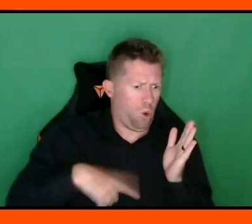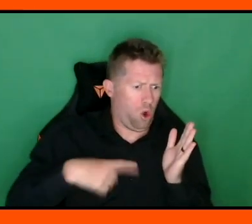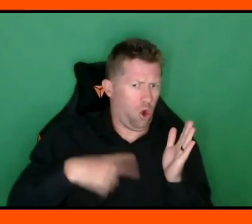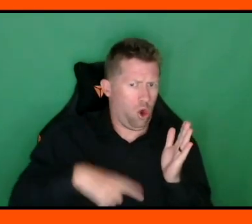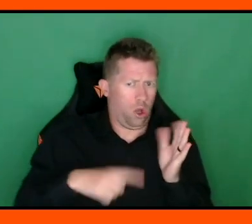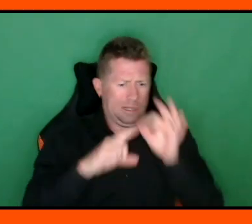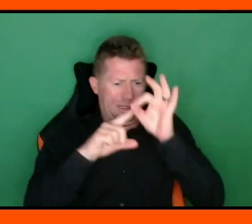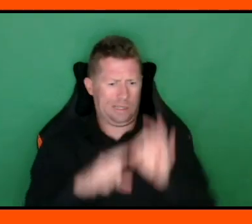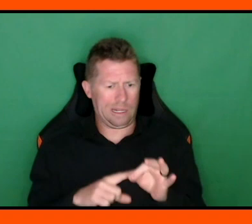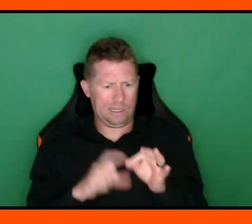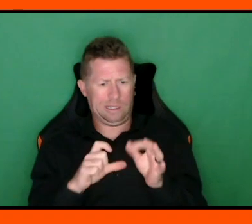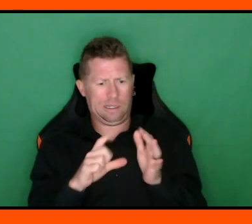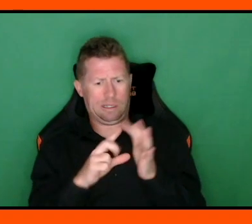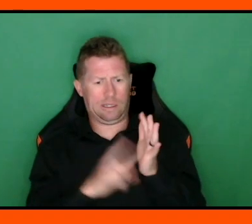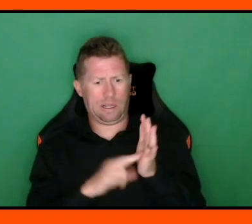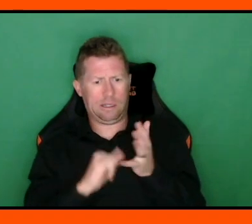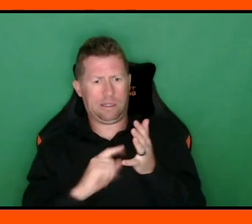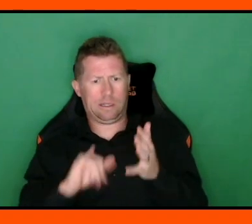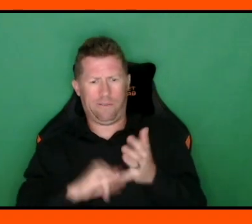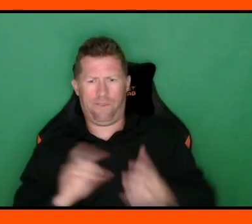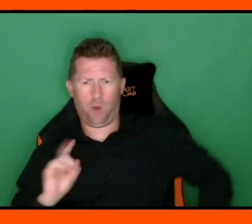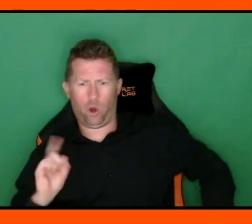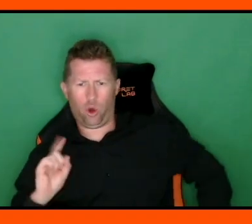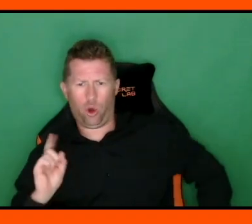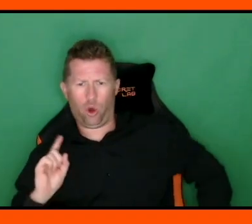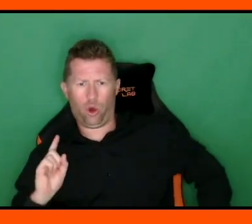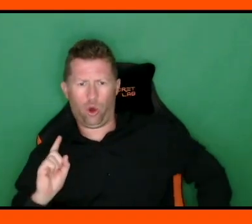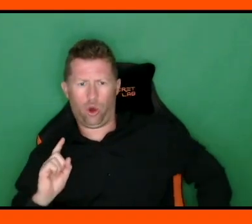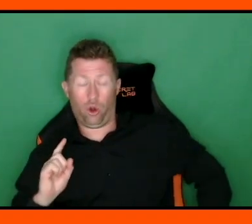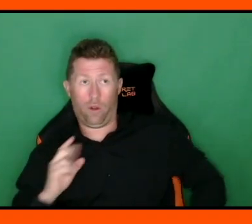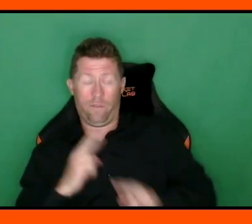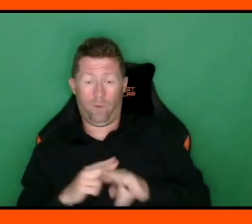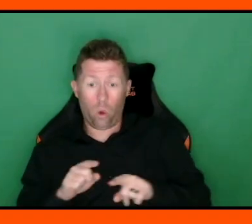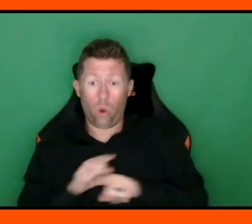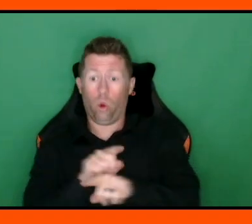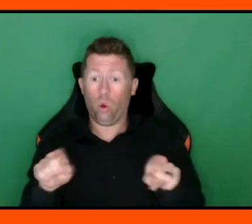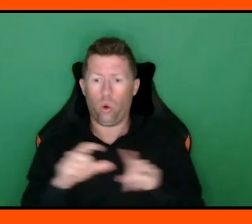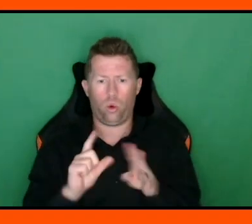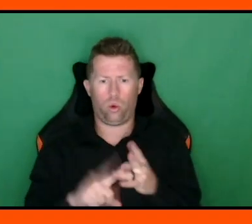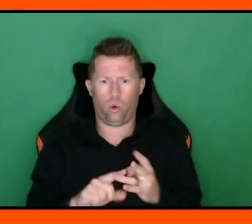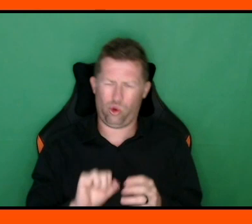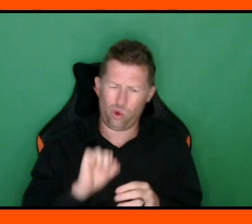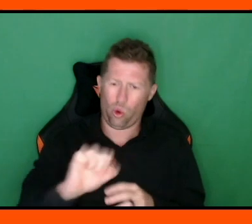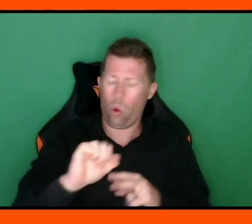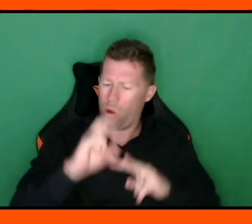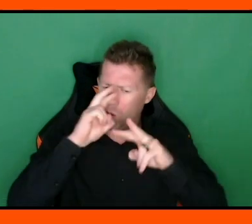specifically for you to undertake whatever purpose you want it for.